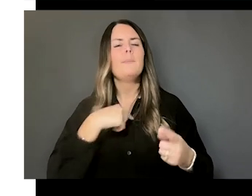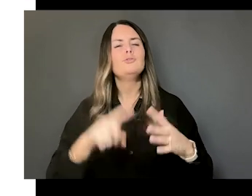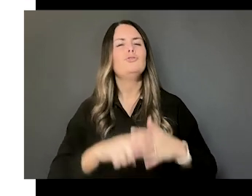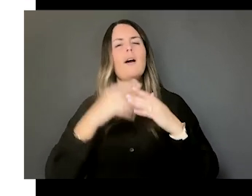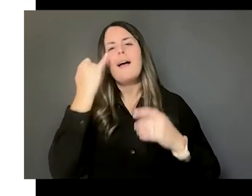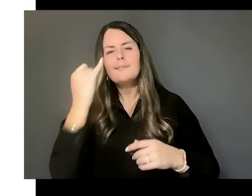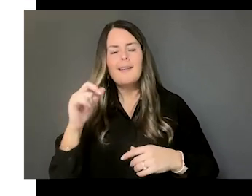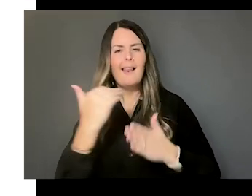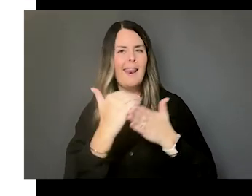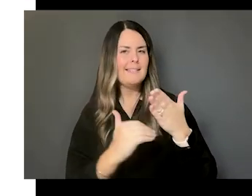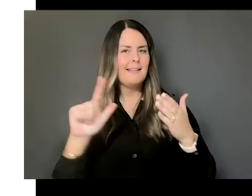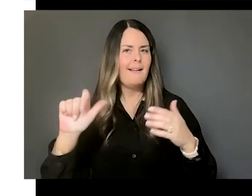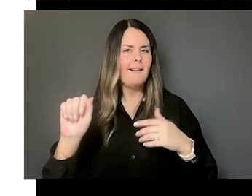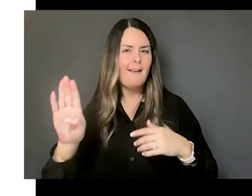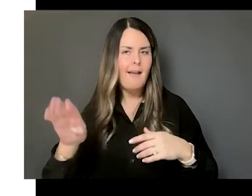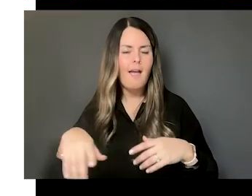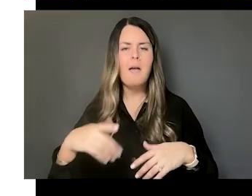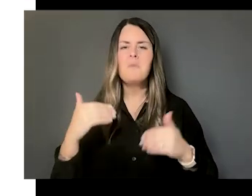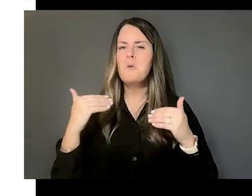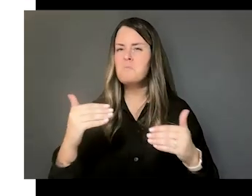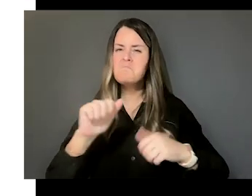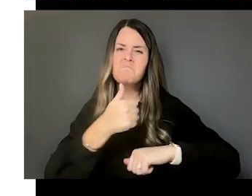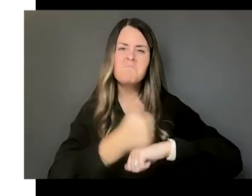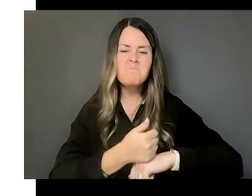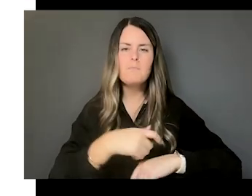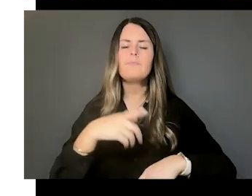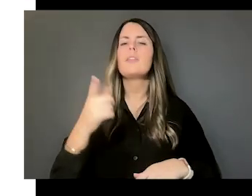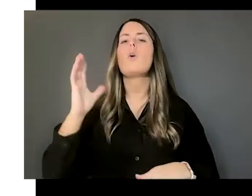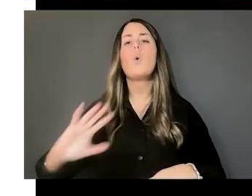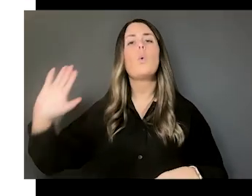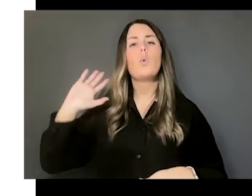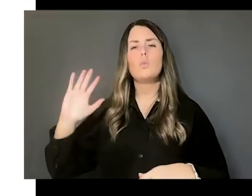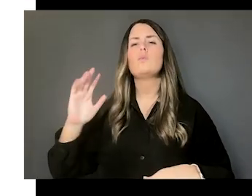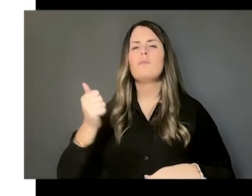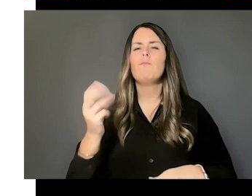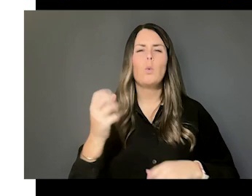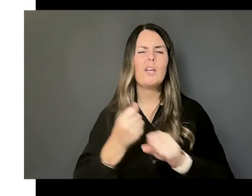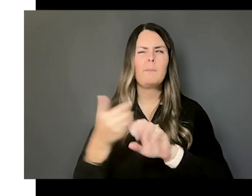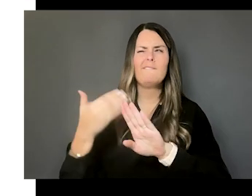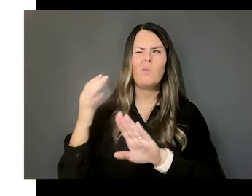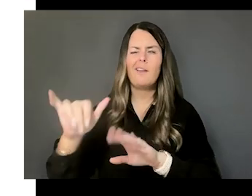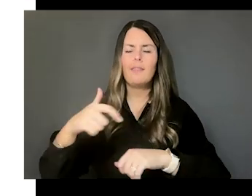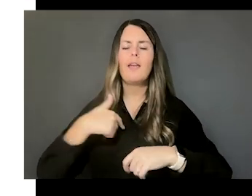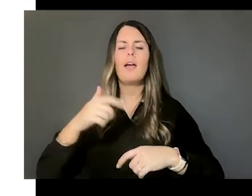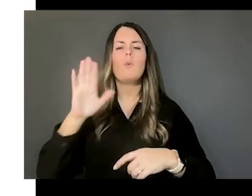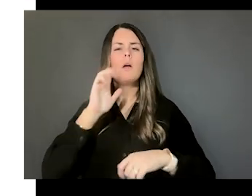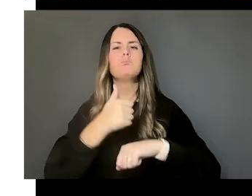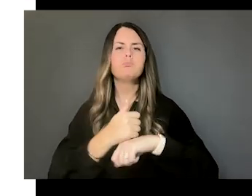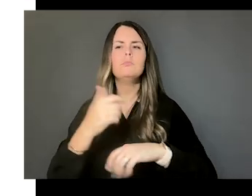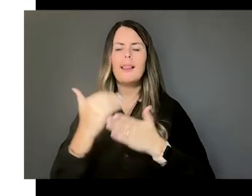I used to do lesson labs several years before, and I was doing it with a small intervention group.